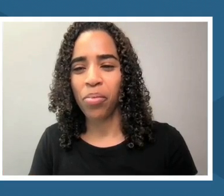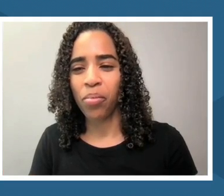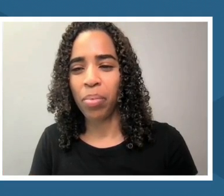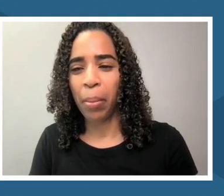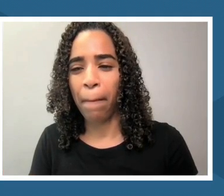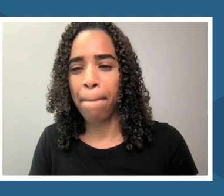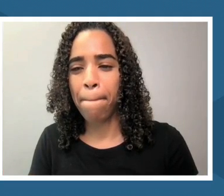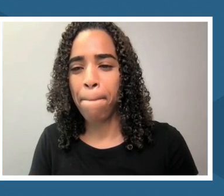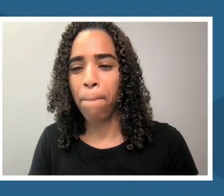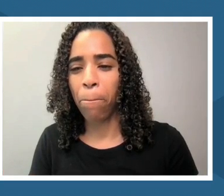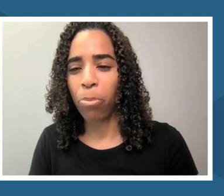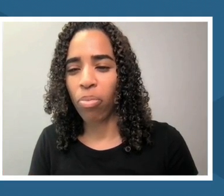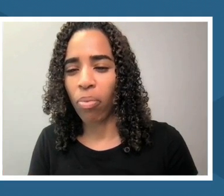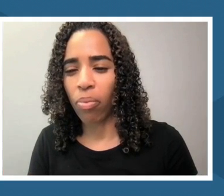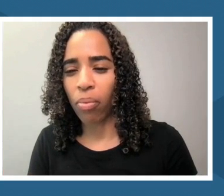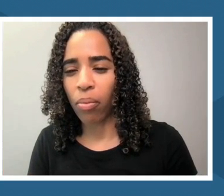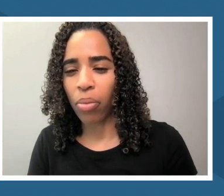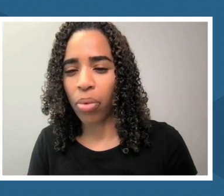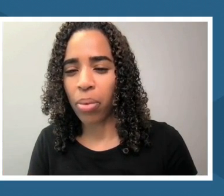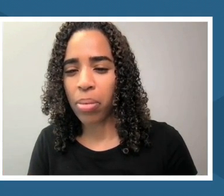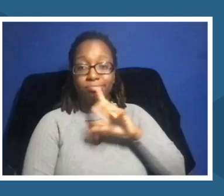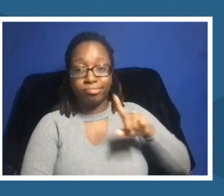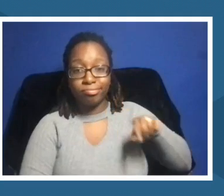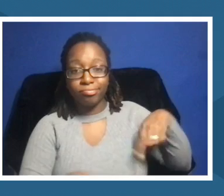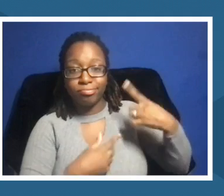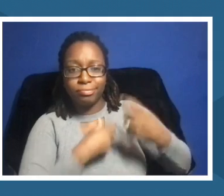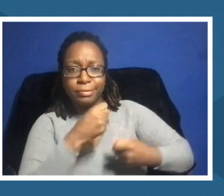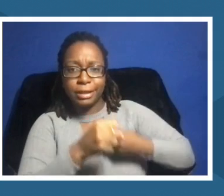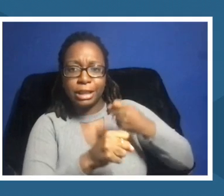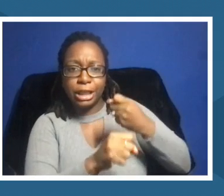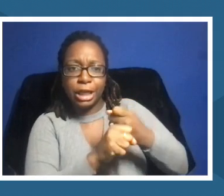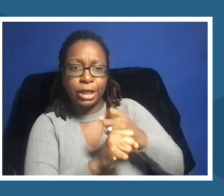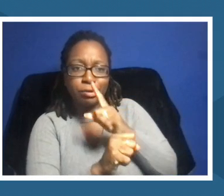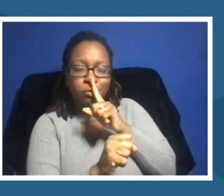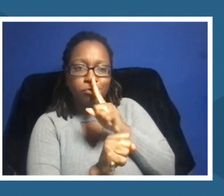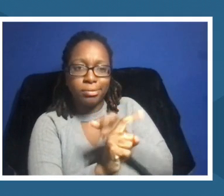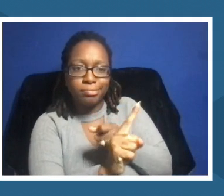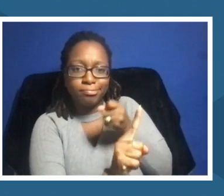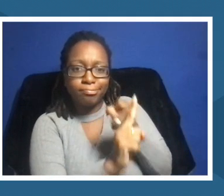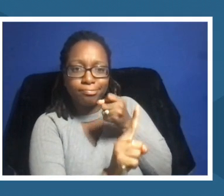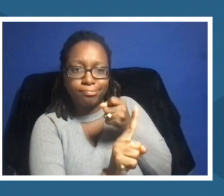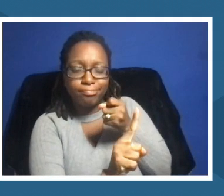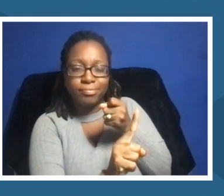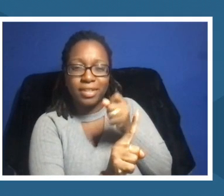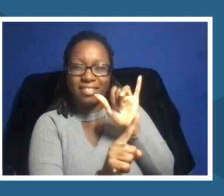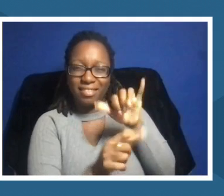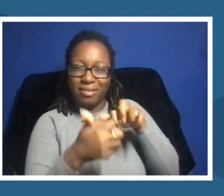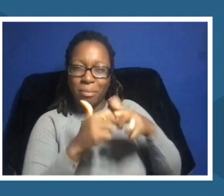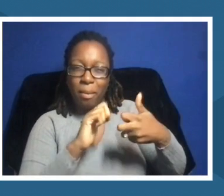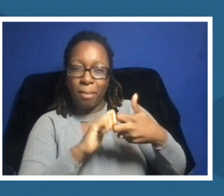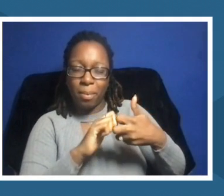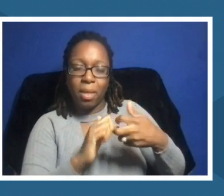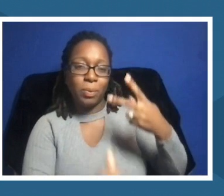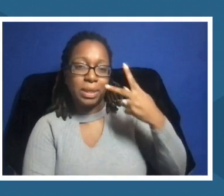enforcement for centuries and so that's really the problem right uh when we think about the model